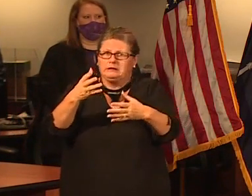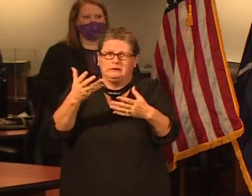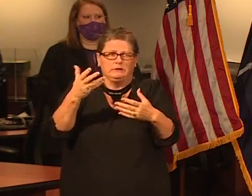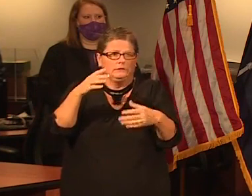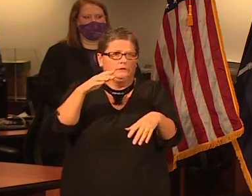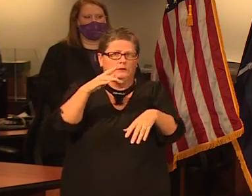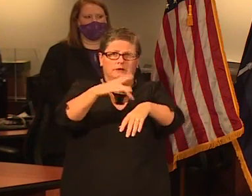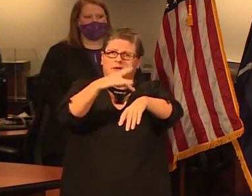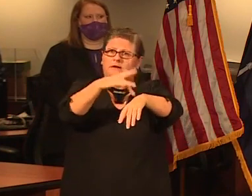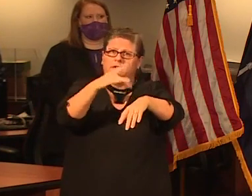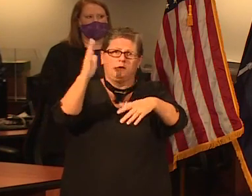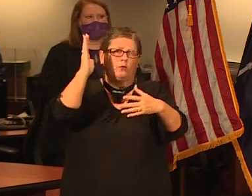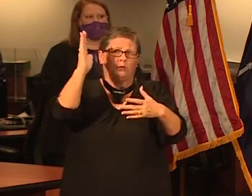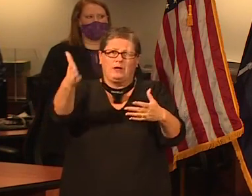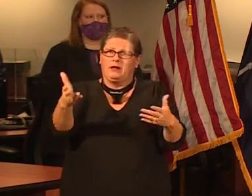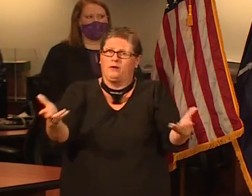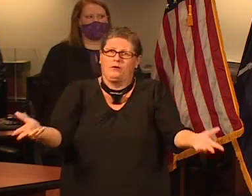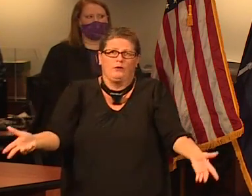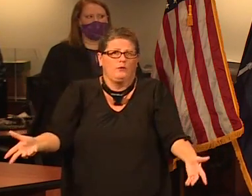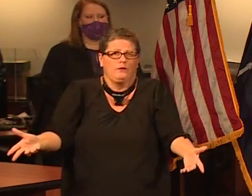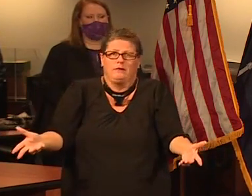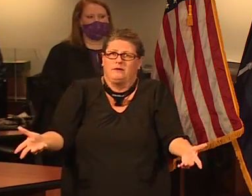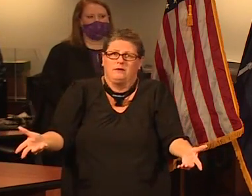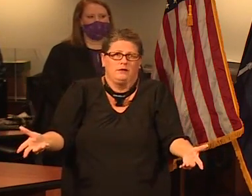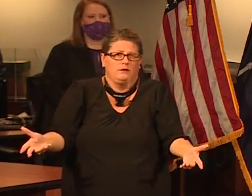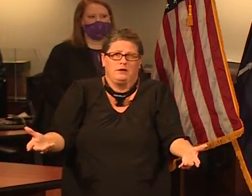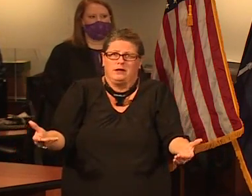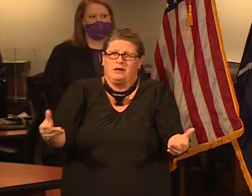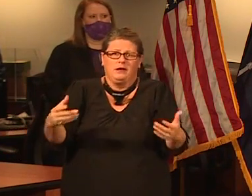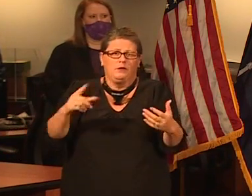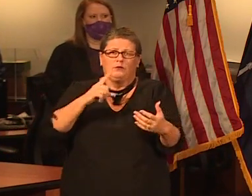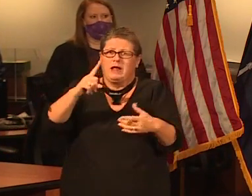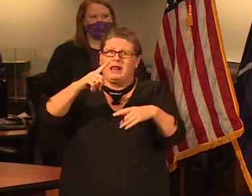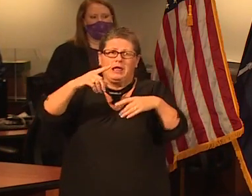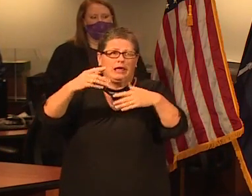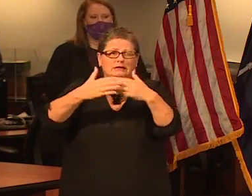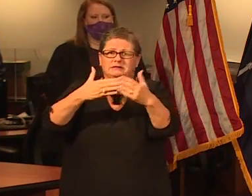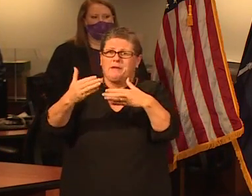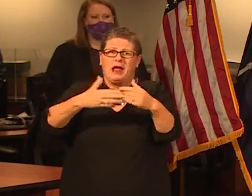THE VIRUS IS STILL HERE. PEOPLE ARE GOING TO GET IT.